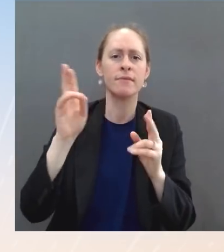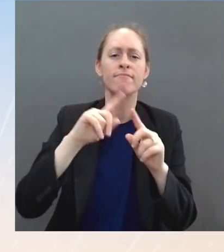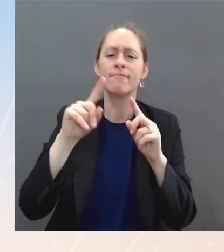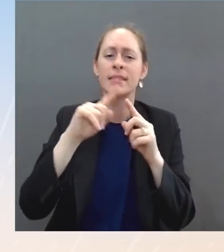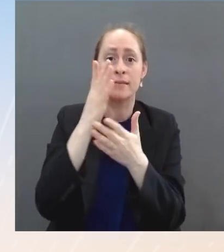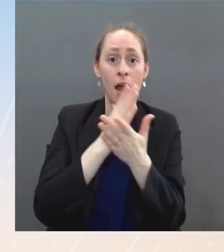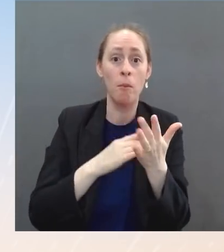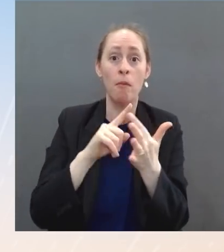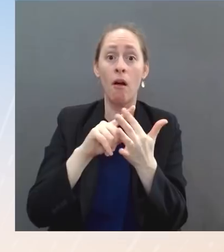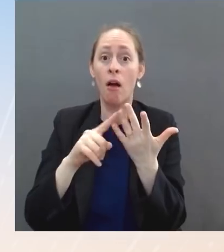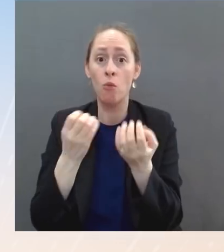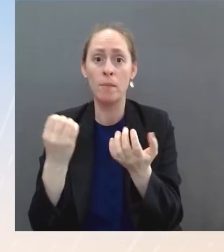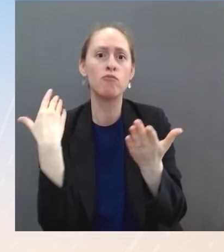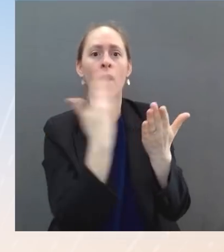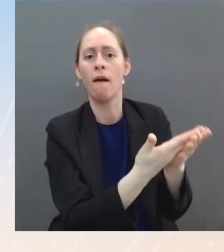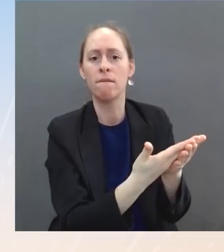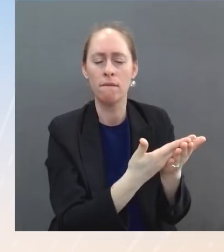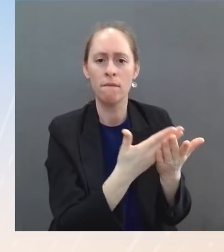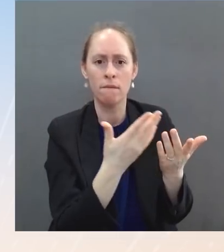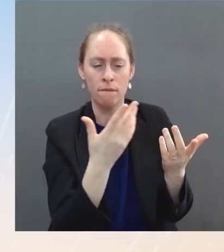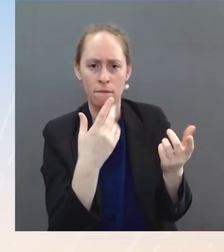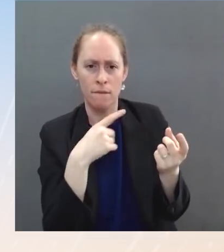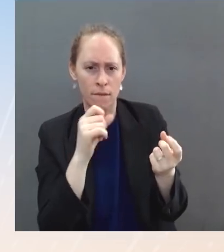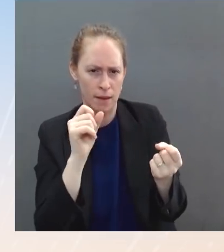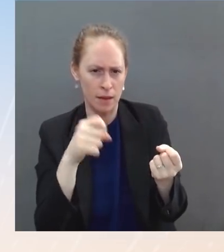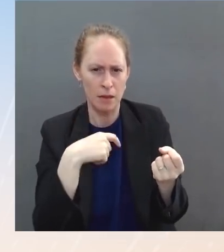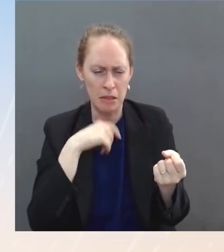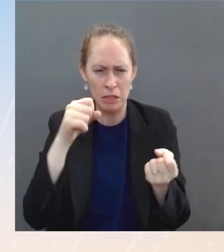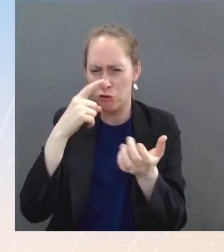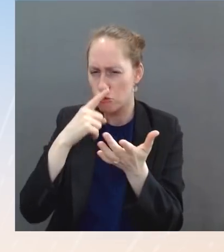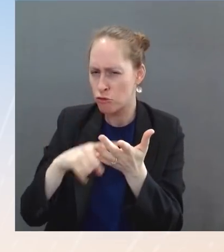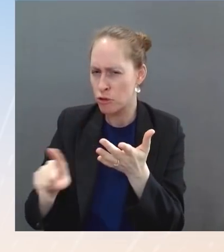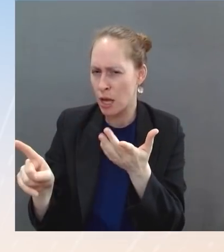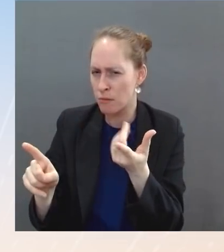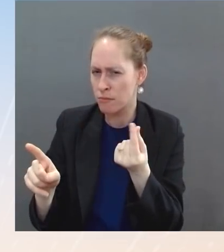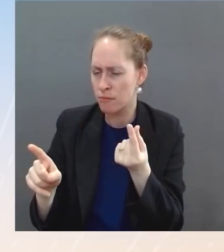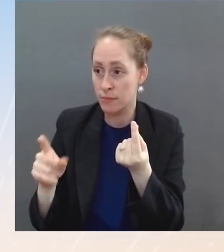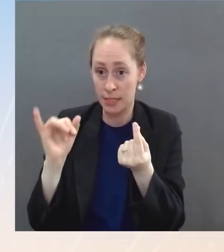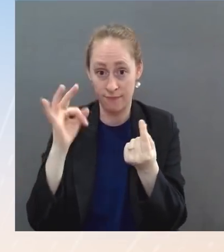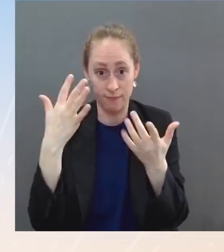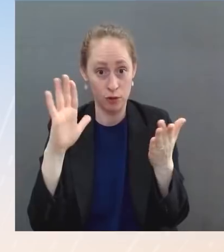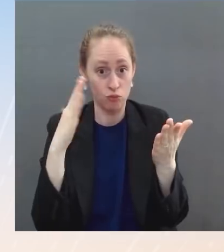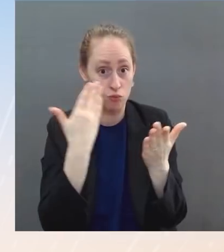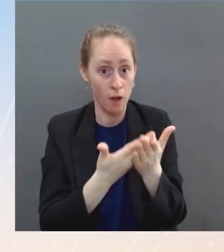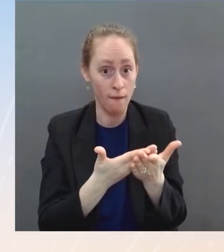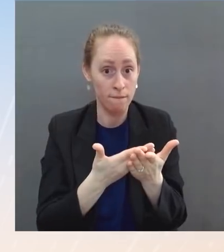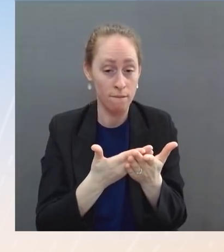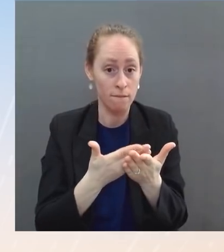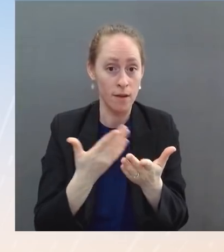And I can check if that equipment has been delivered, or is in process -- I guess you're asking. Yeah. The Press: And I have a quick question on Elon Musk